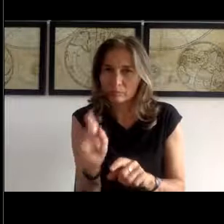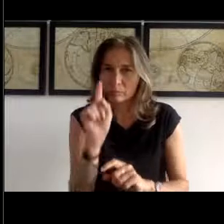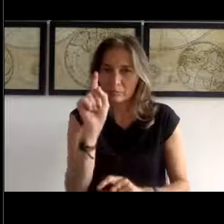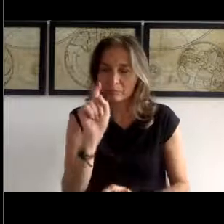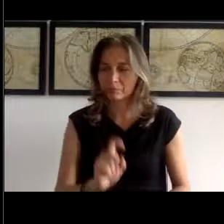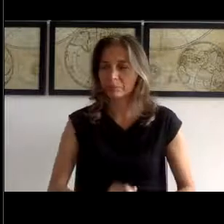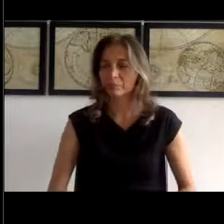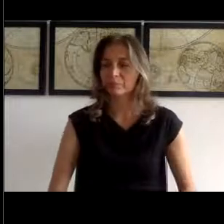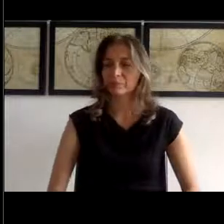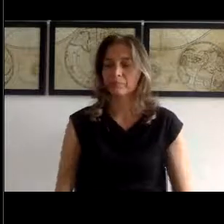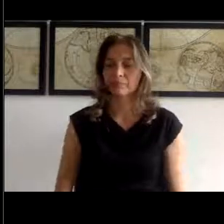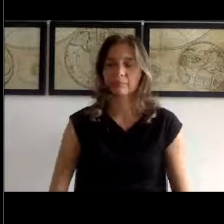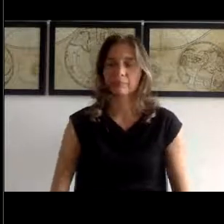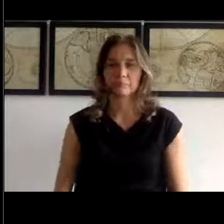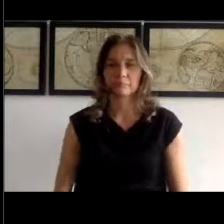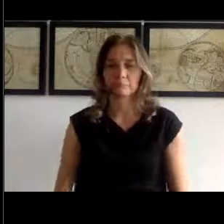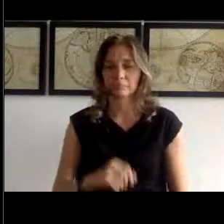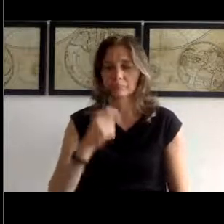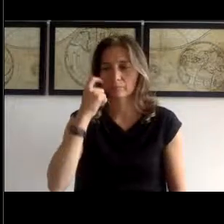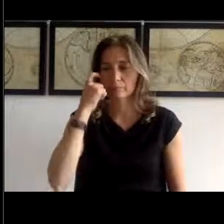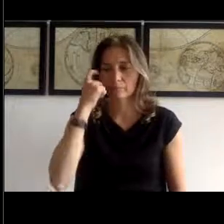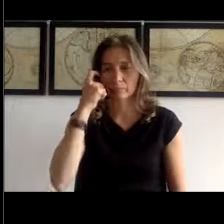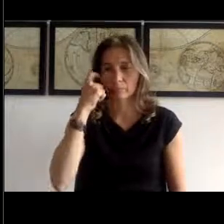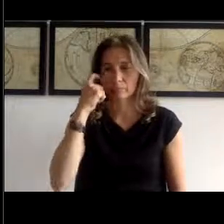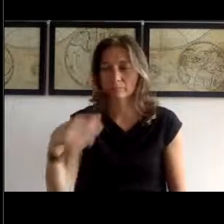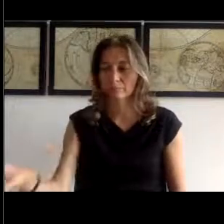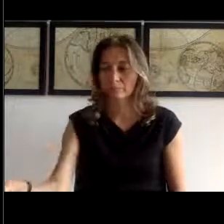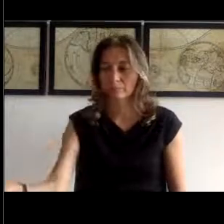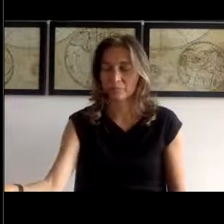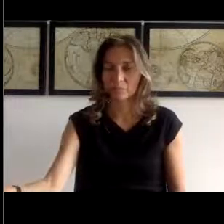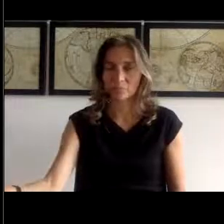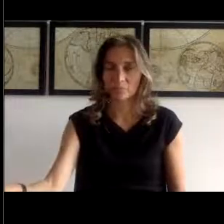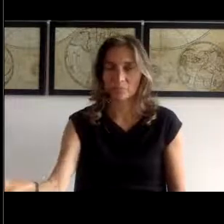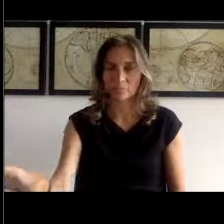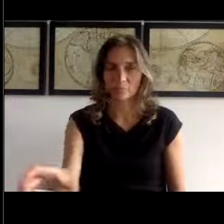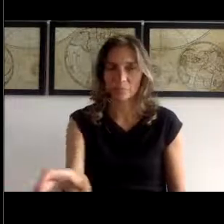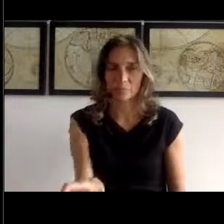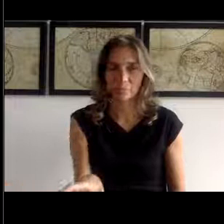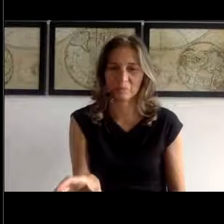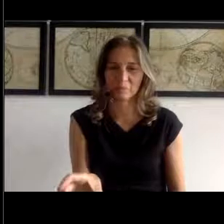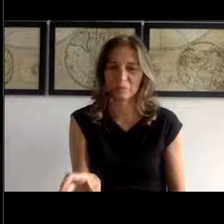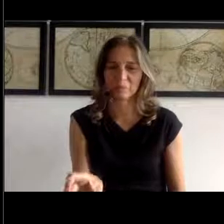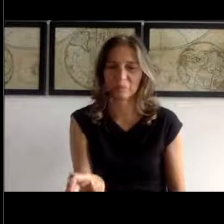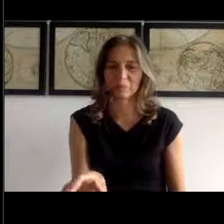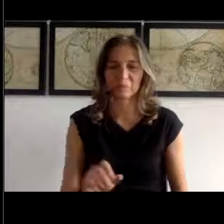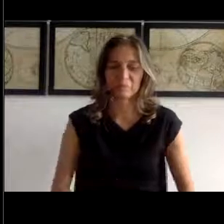pre-visit the university and visit an information centre for people with disabilities in my host city,